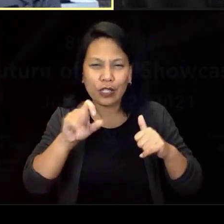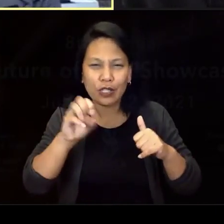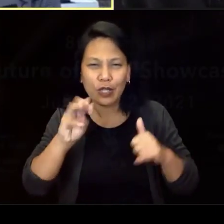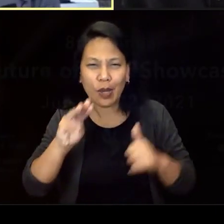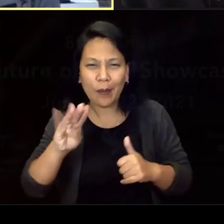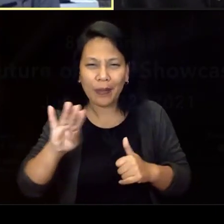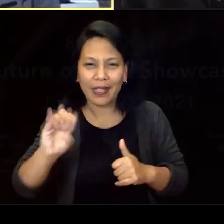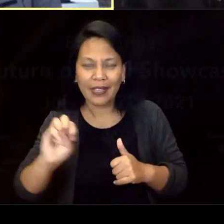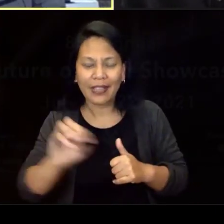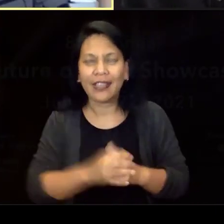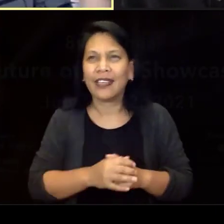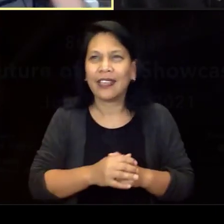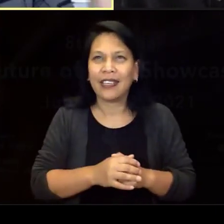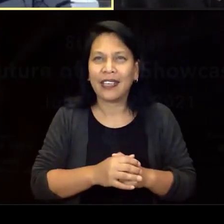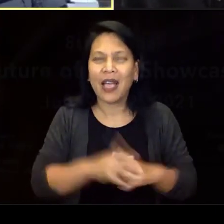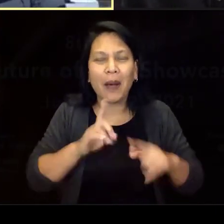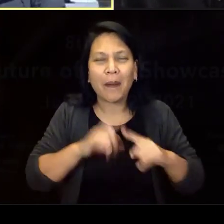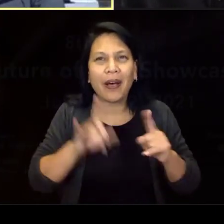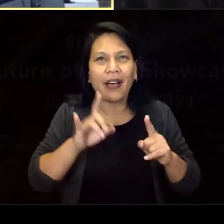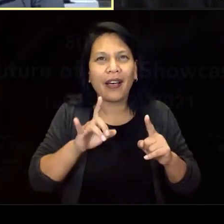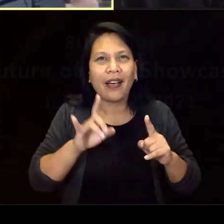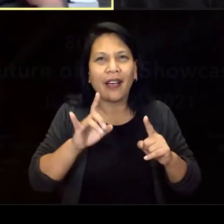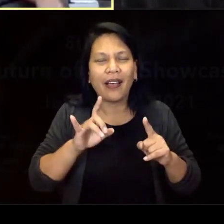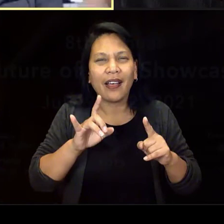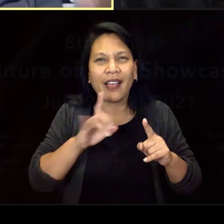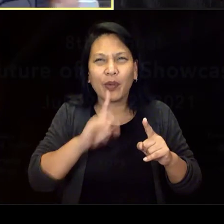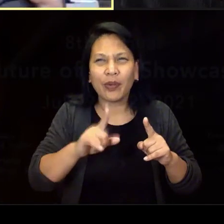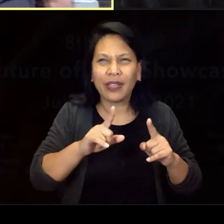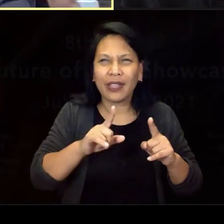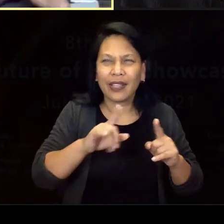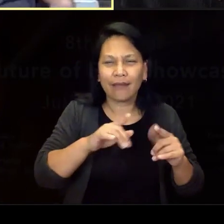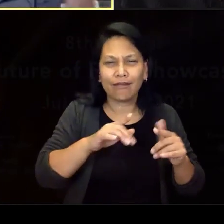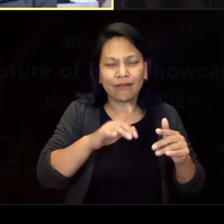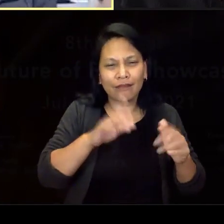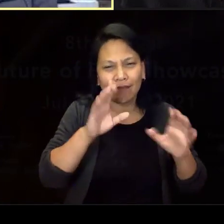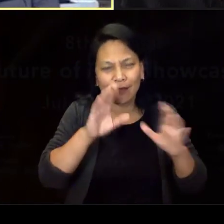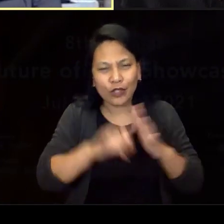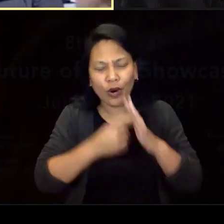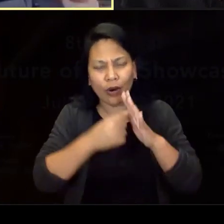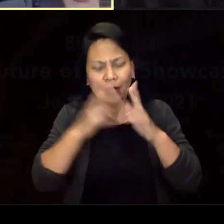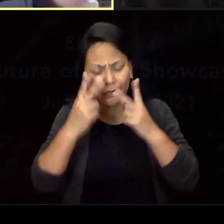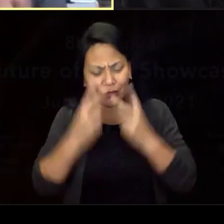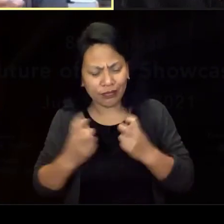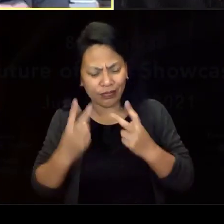Like it kind of like started out on the horror genre, but as I kind of started exploring that side of myself, I kind of